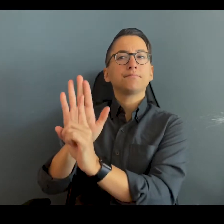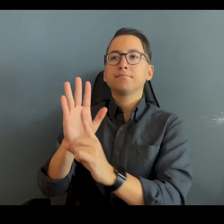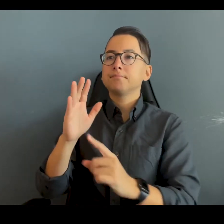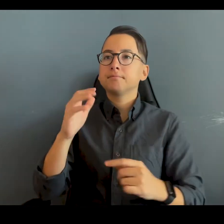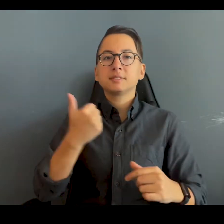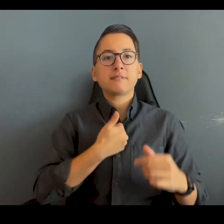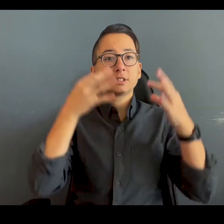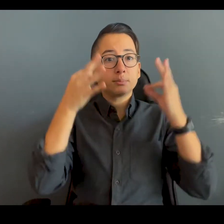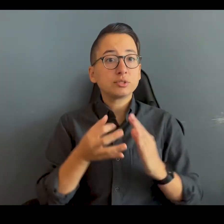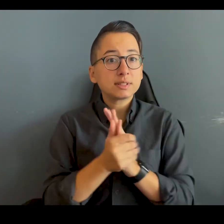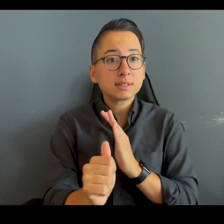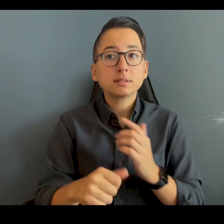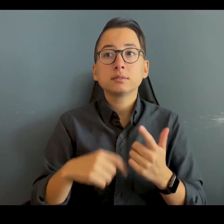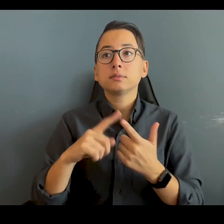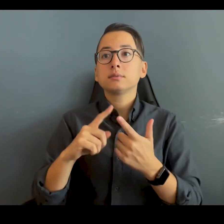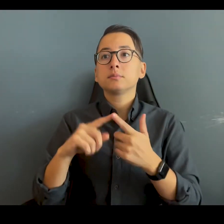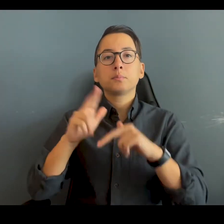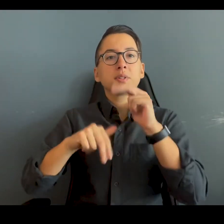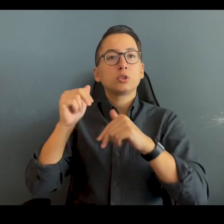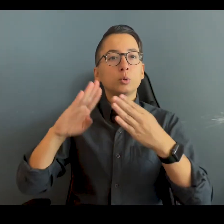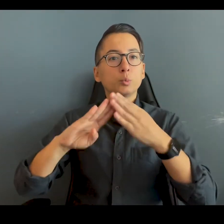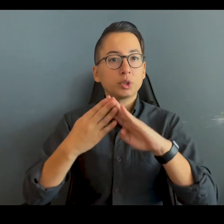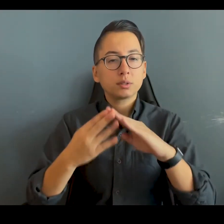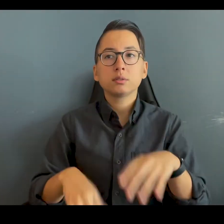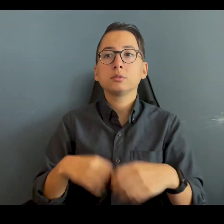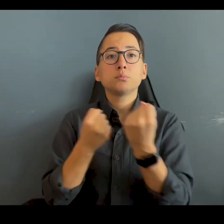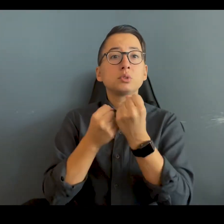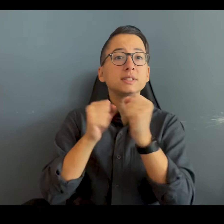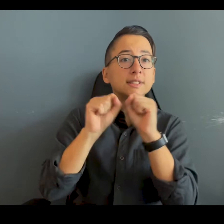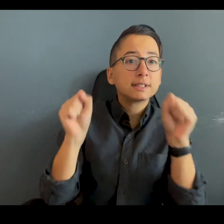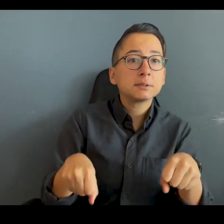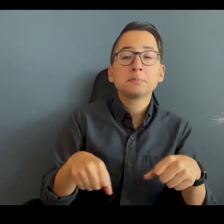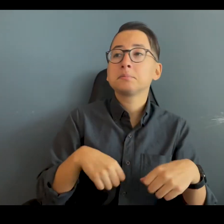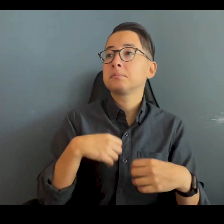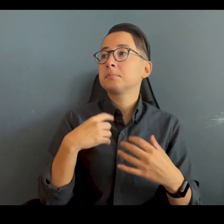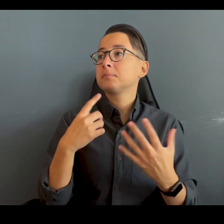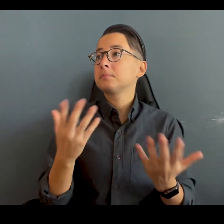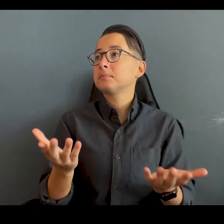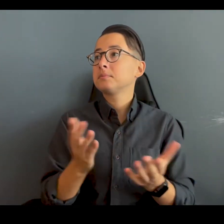Youth development is all about developing students’ self-determination skills, building their community,